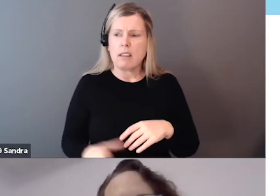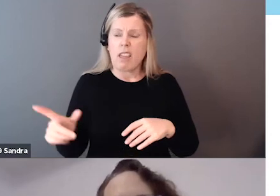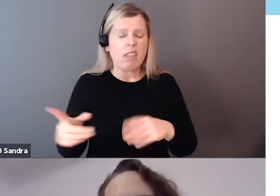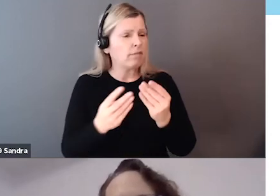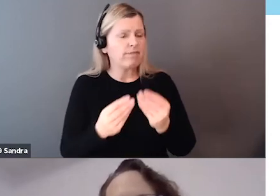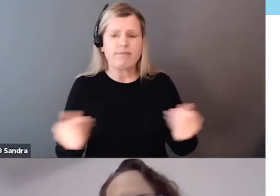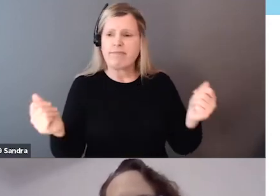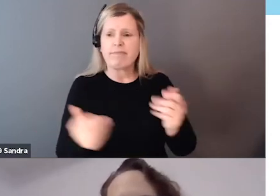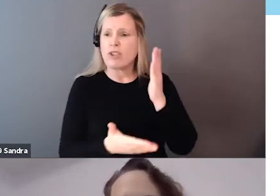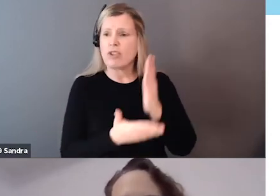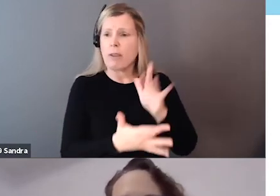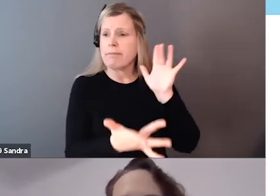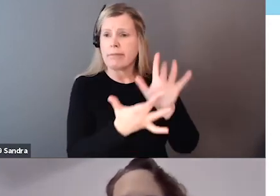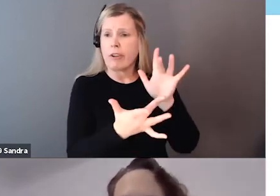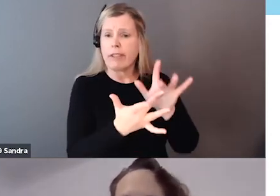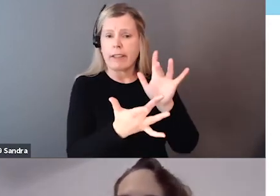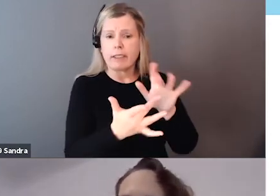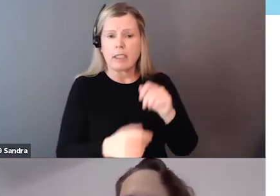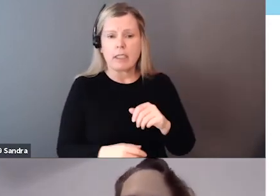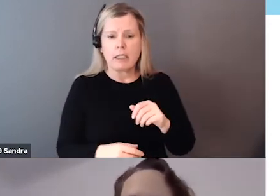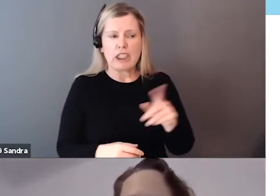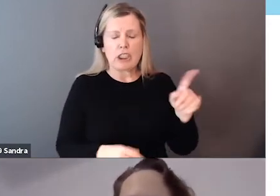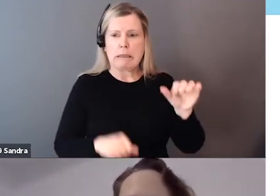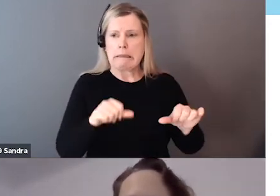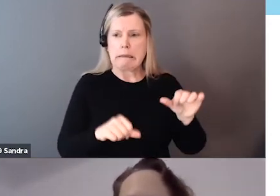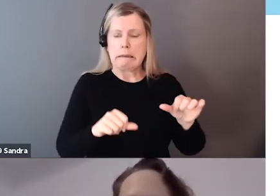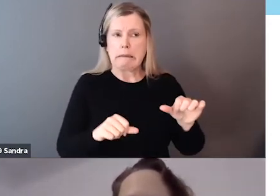planning meetings, May worried about coming back to work because she feared judgment and fallout